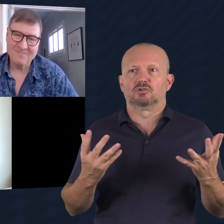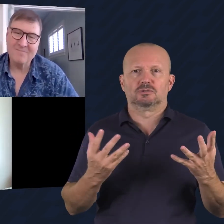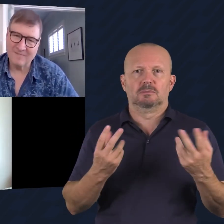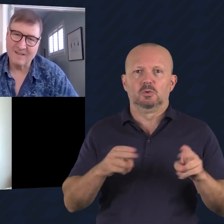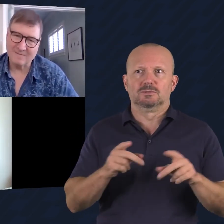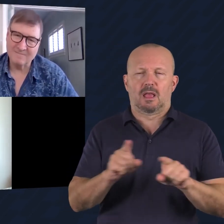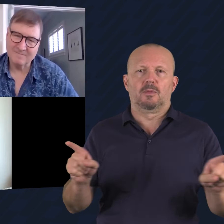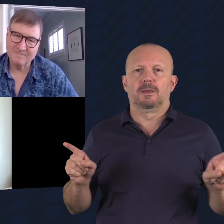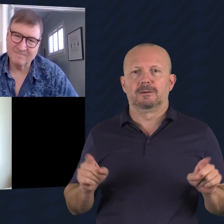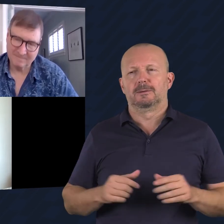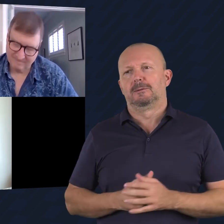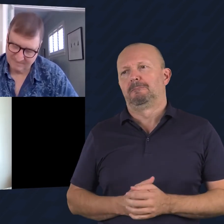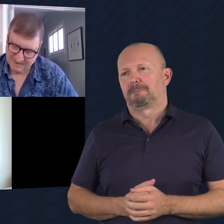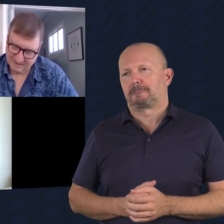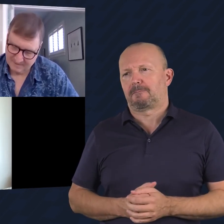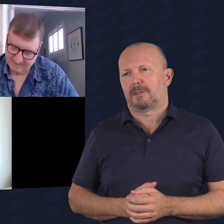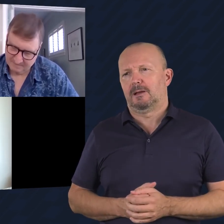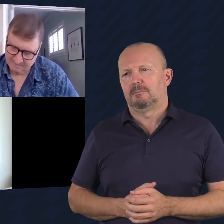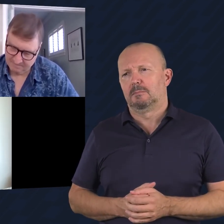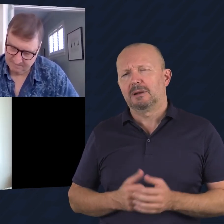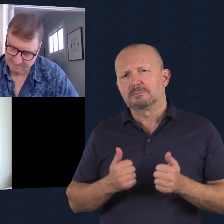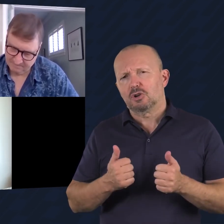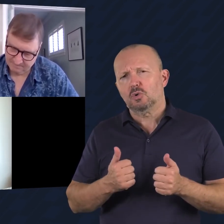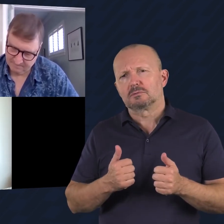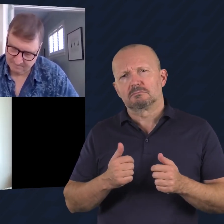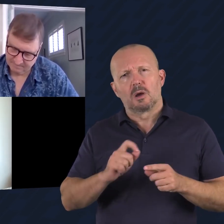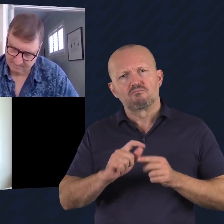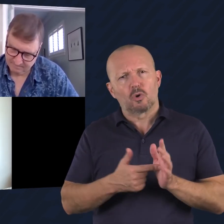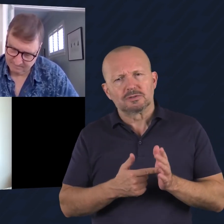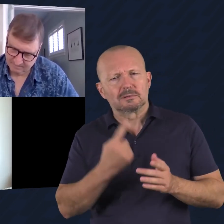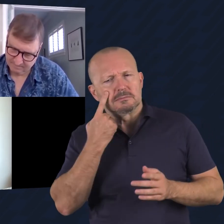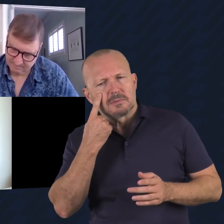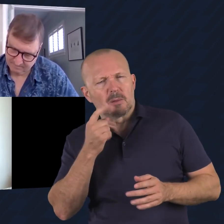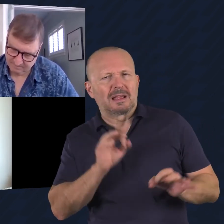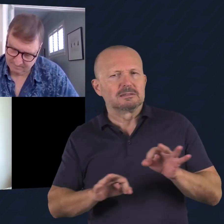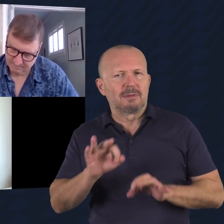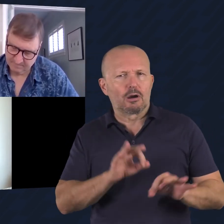But I think it just really has been great to have this experimental